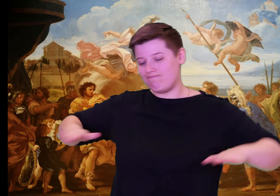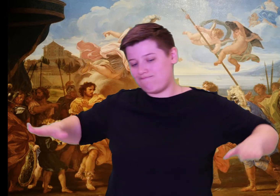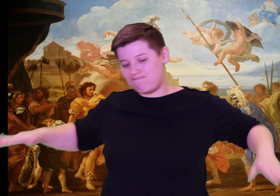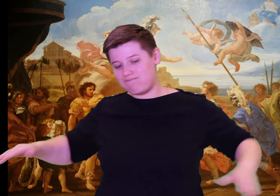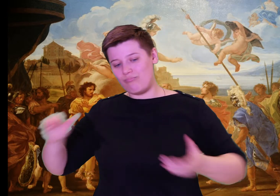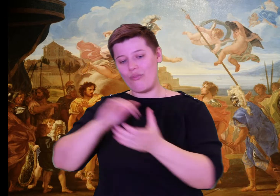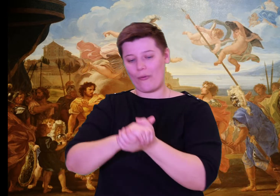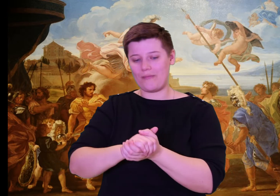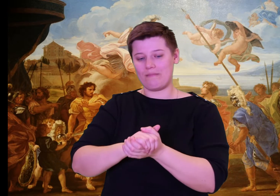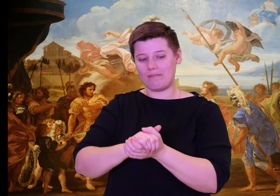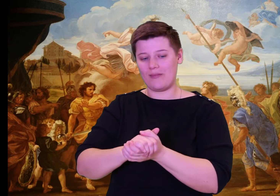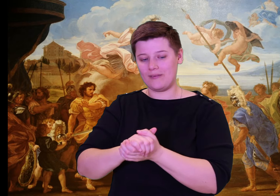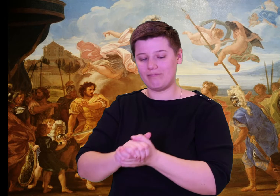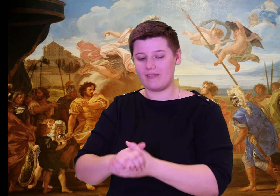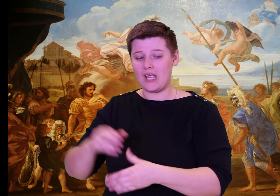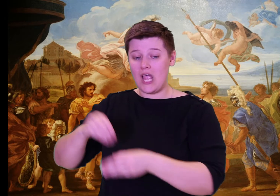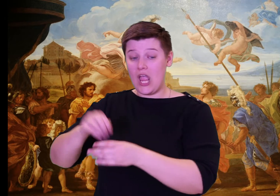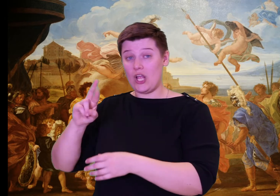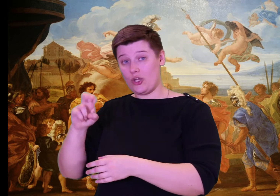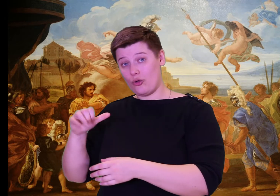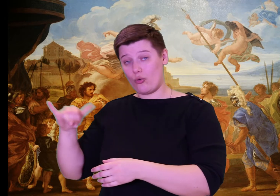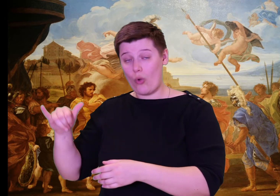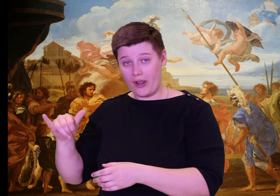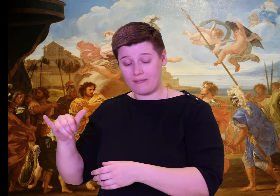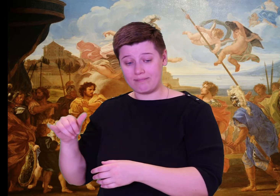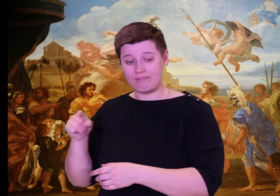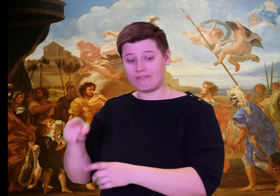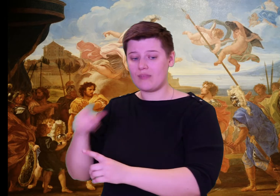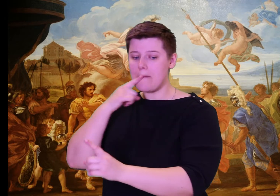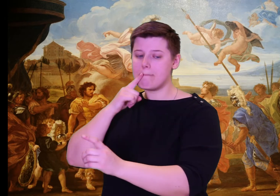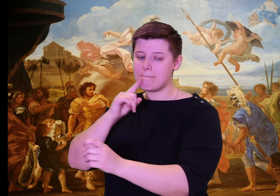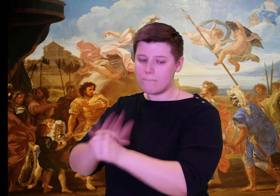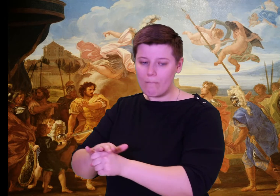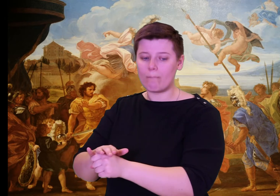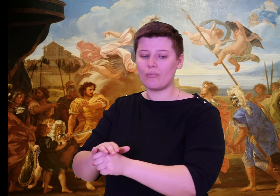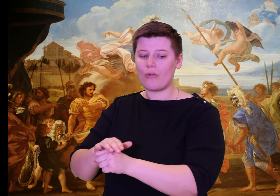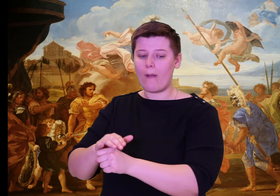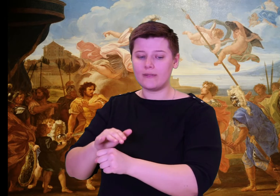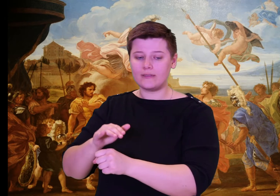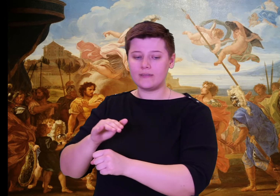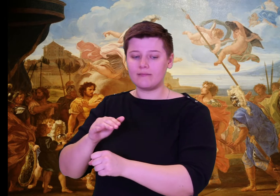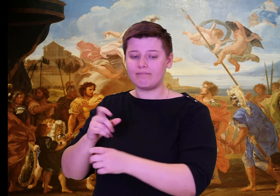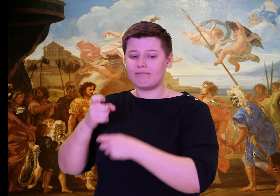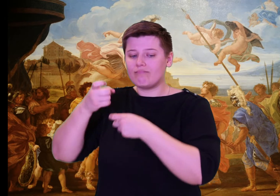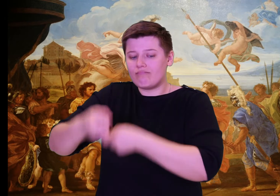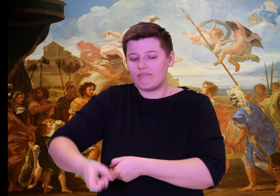to set and shadows filled the streets. Book 4